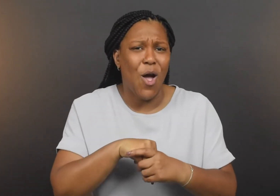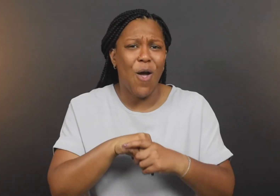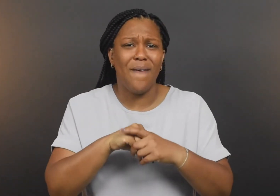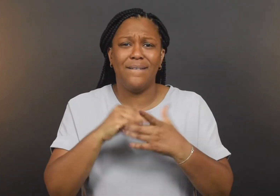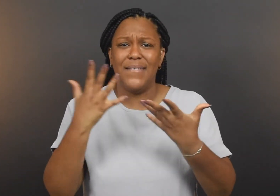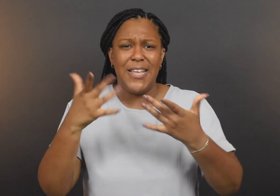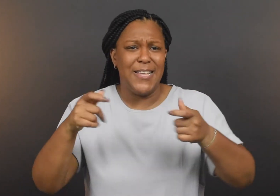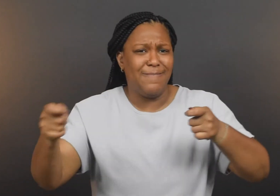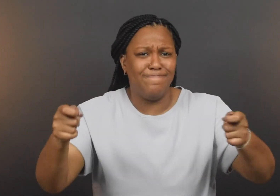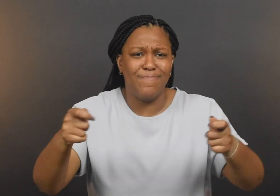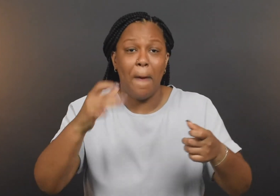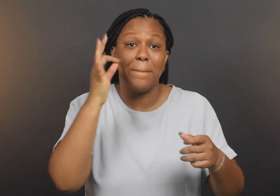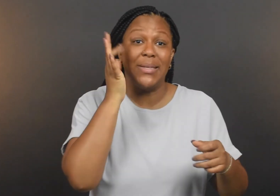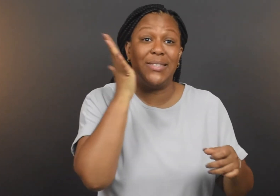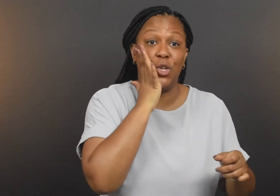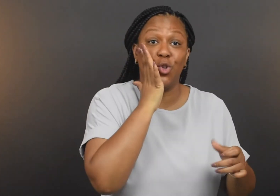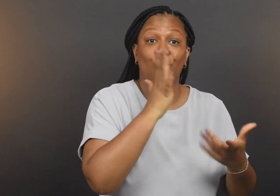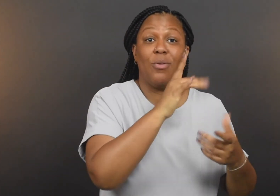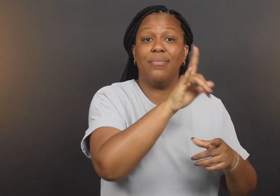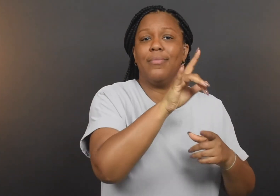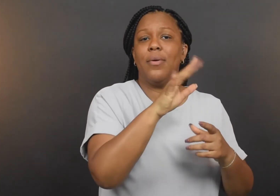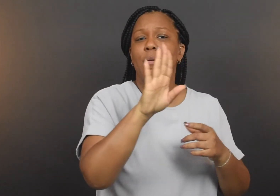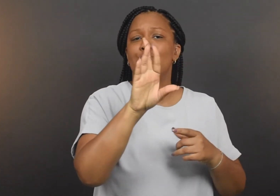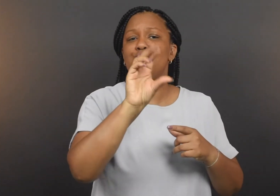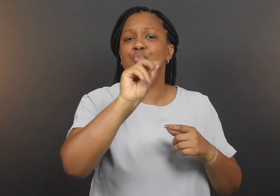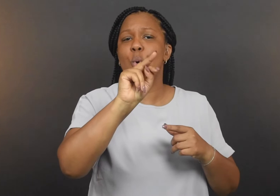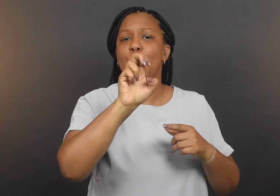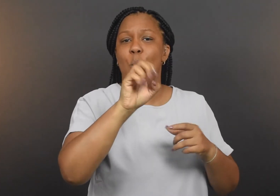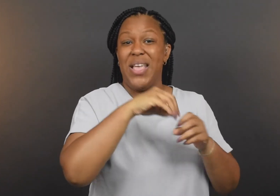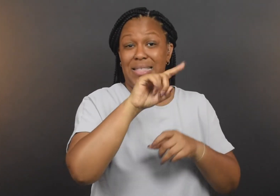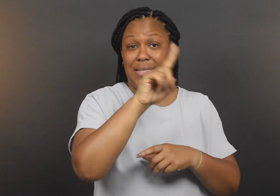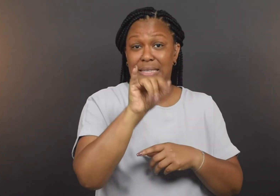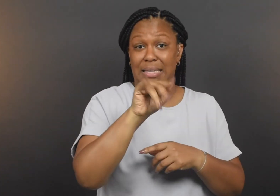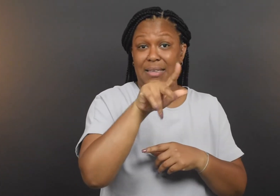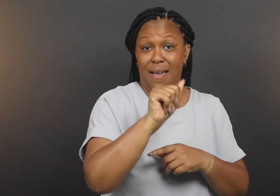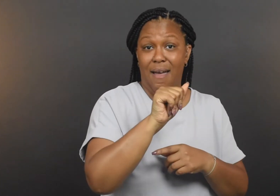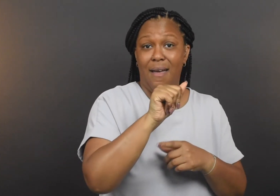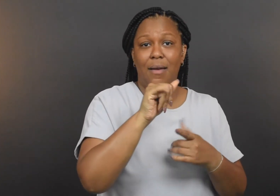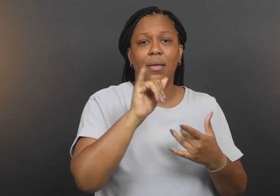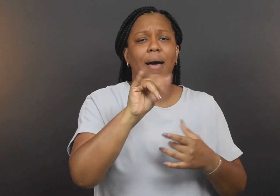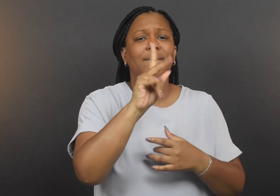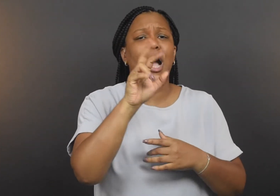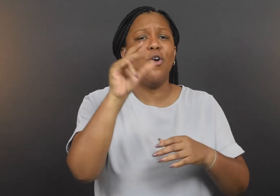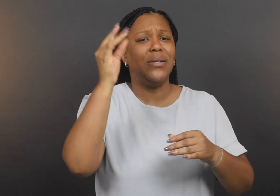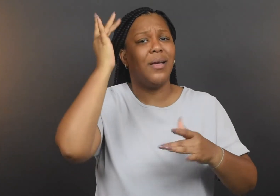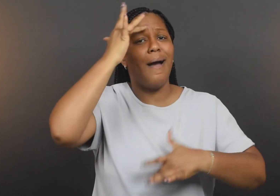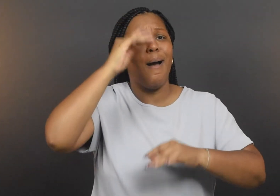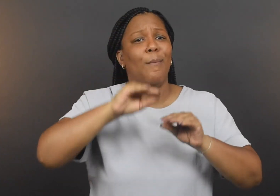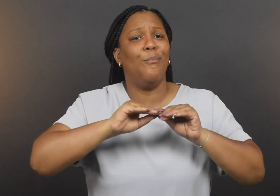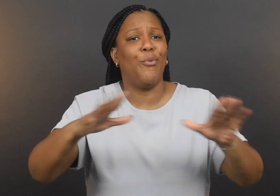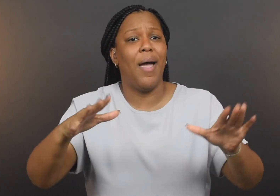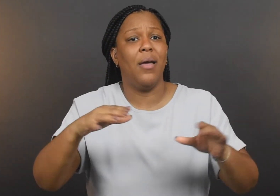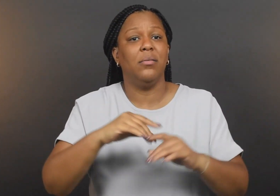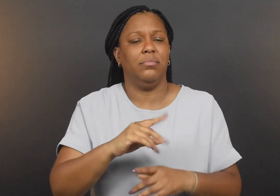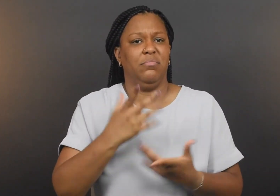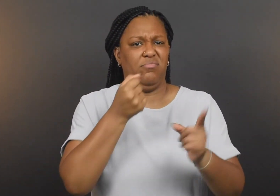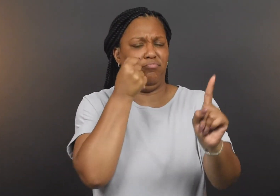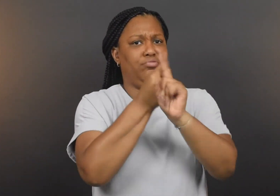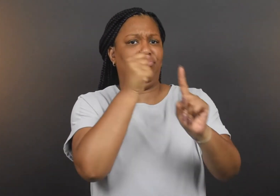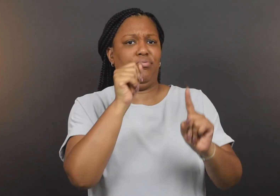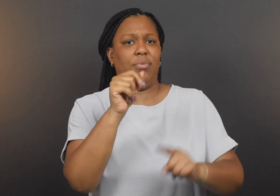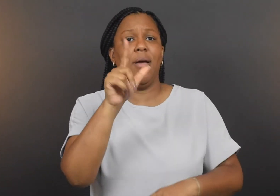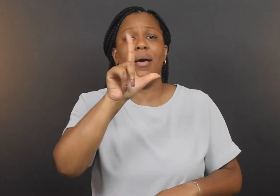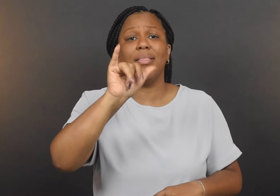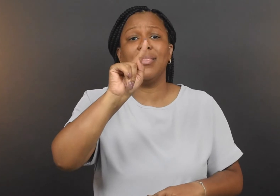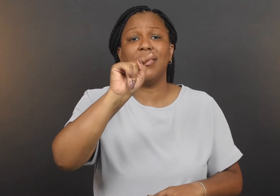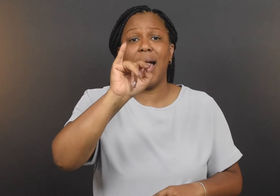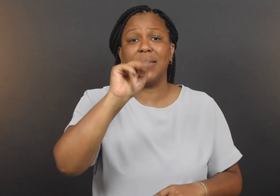mosquito-borne Zika virus outbreak that struck Latin America and the Caribbean in 2015-2016.